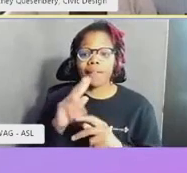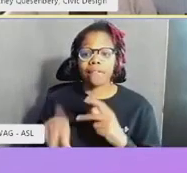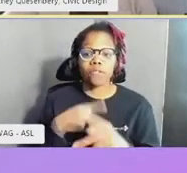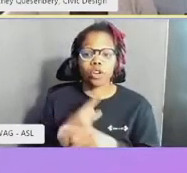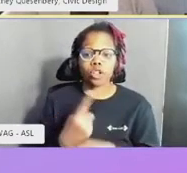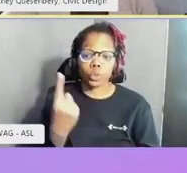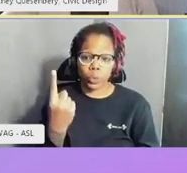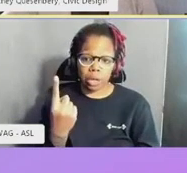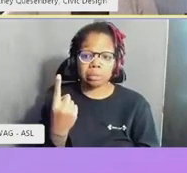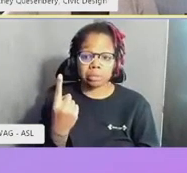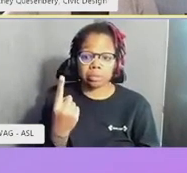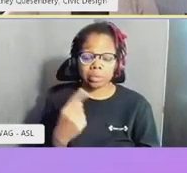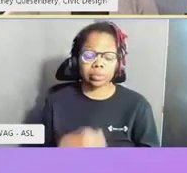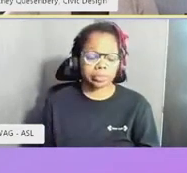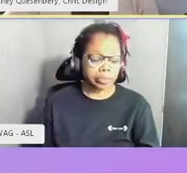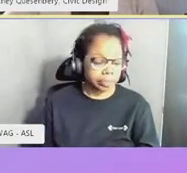elections, and Chan and newer